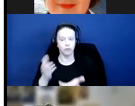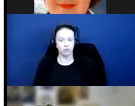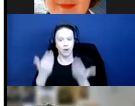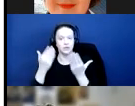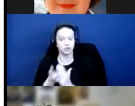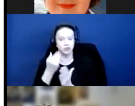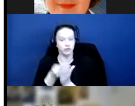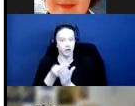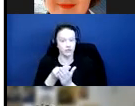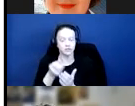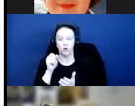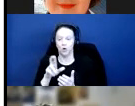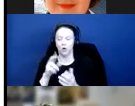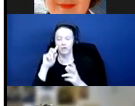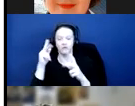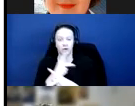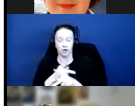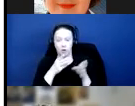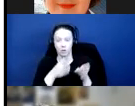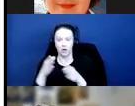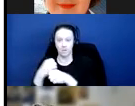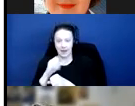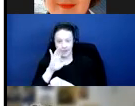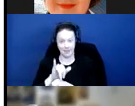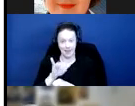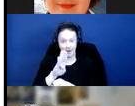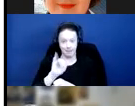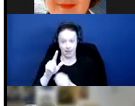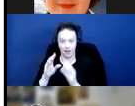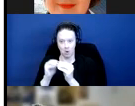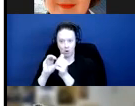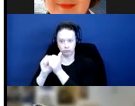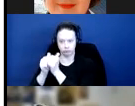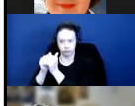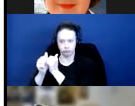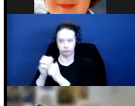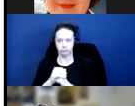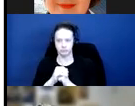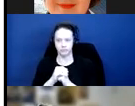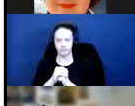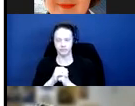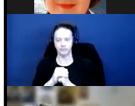to make that bill more competitive than other bills,